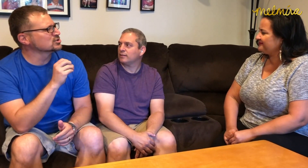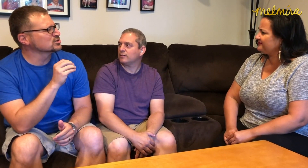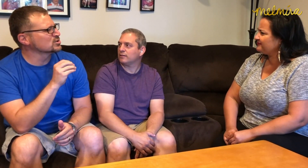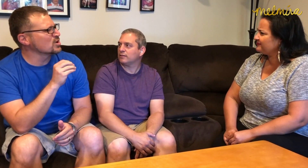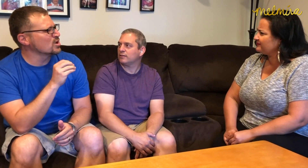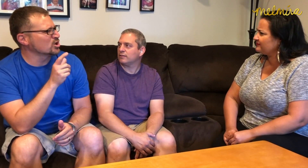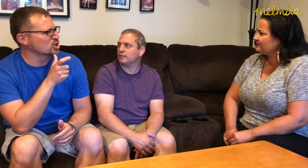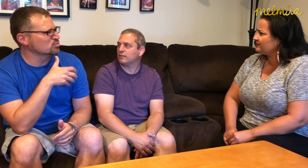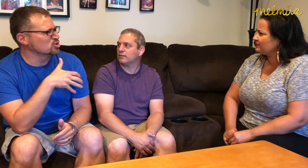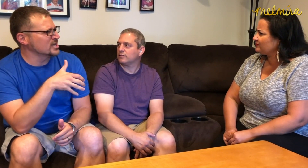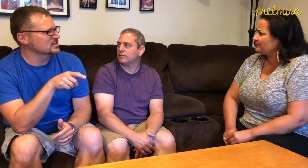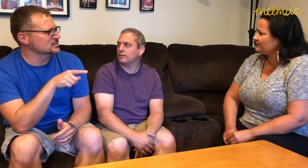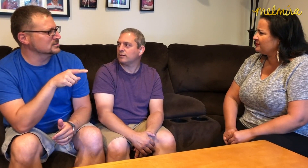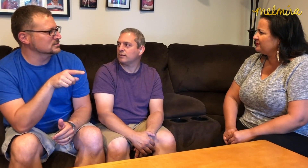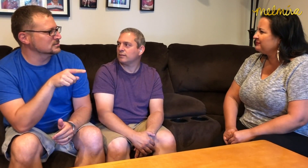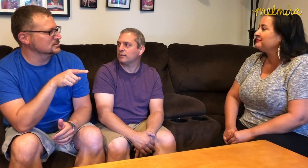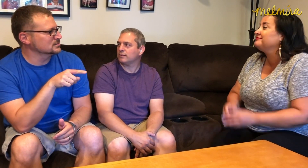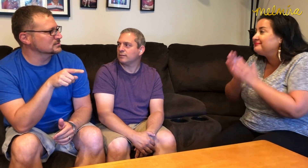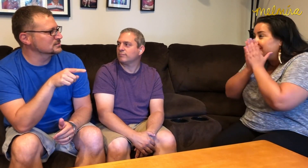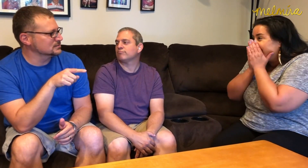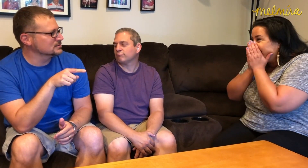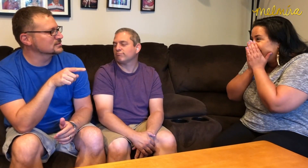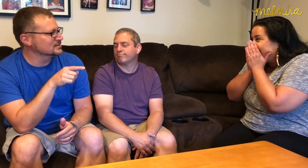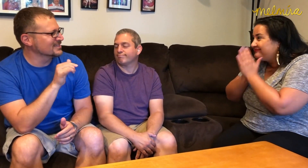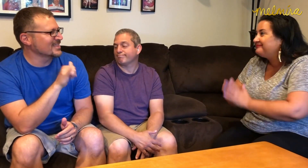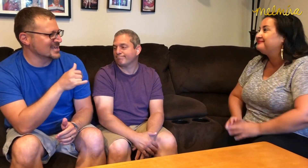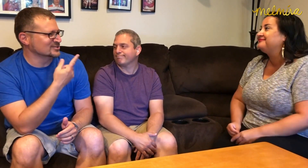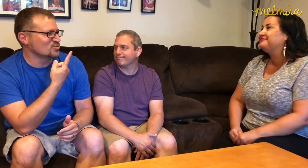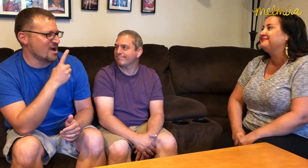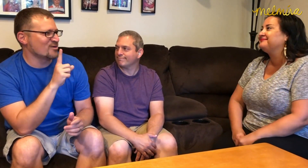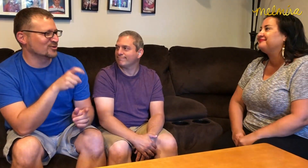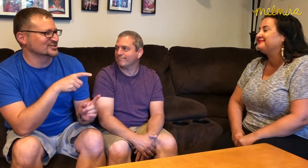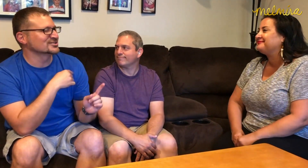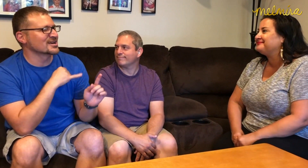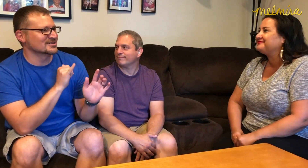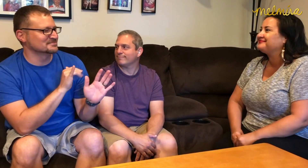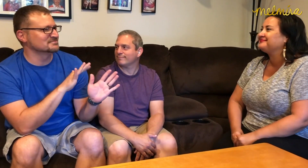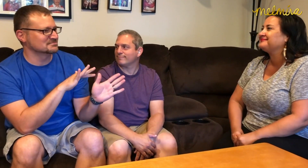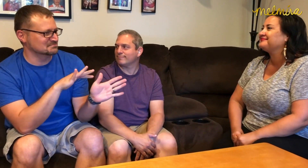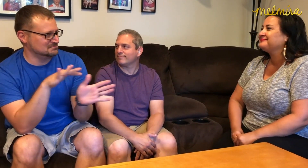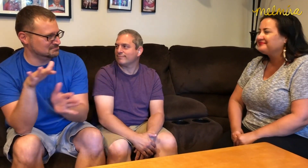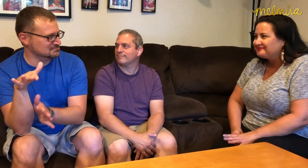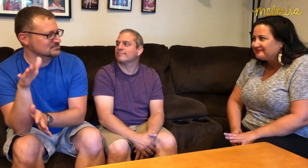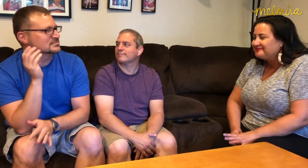"So, who's pregnant?" We've chosen not to answer that question.